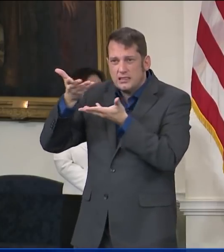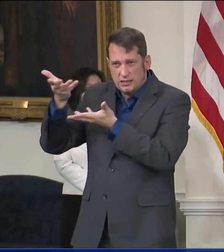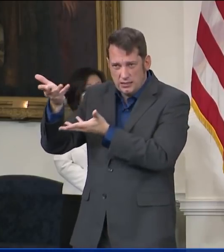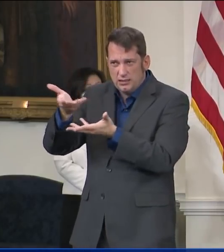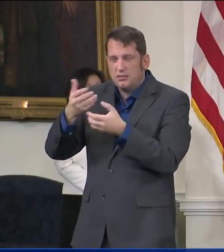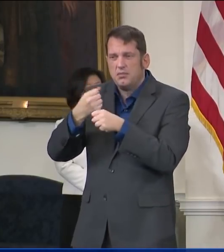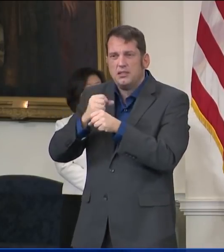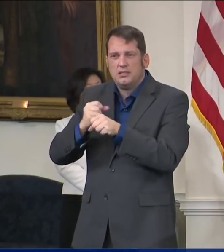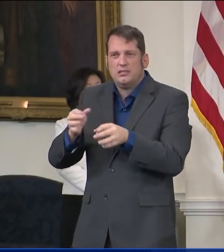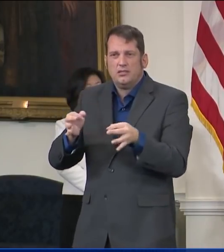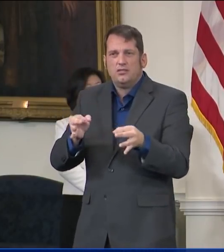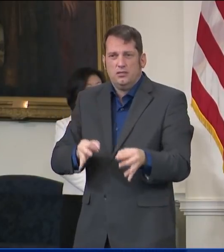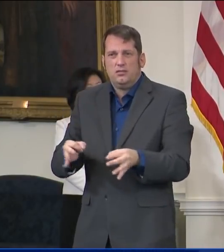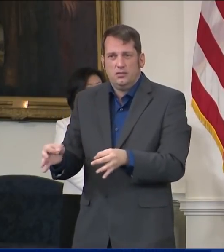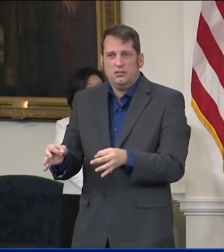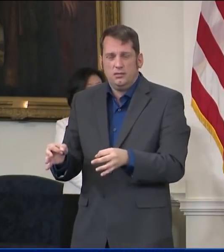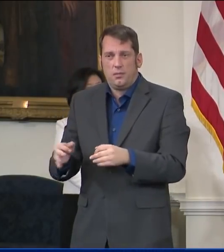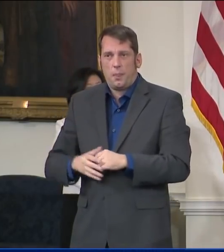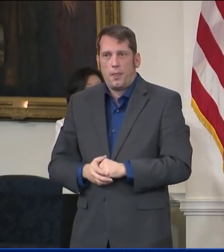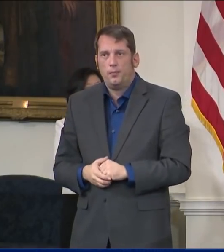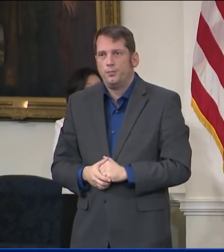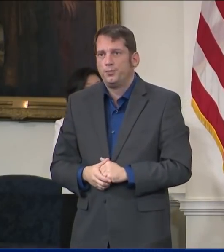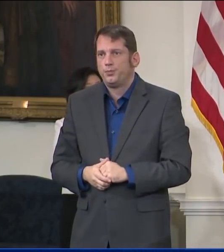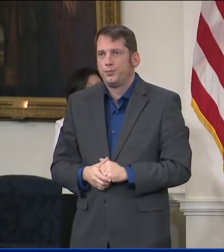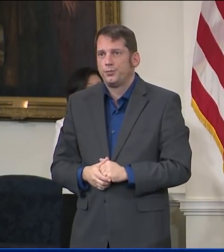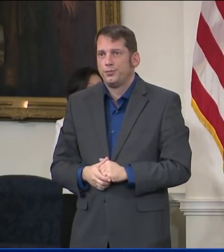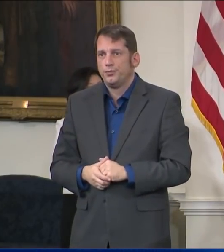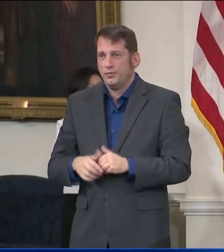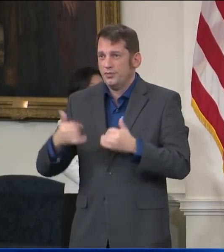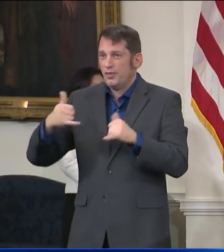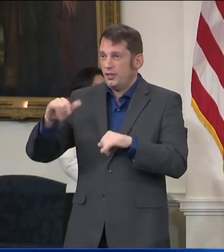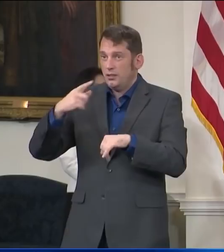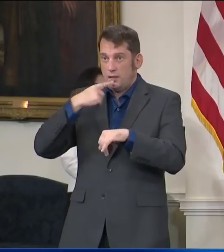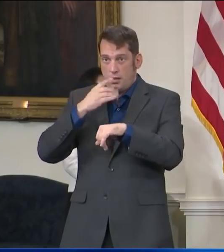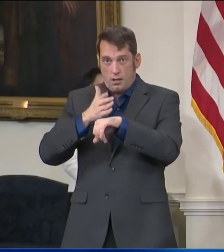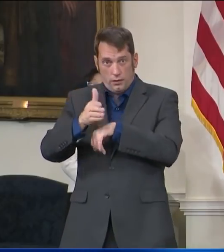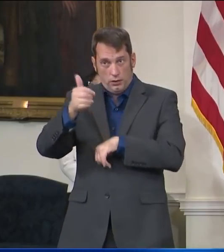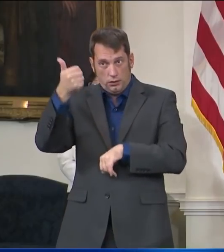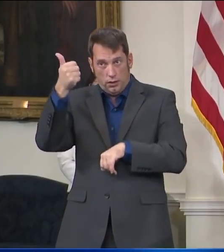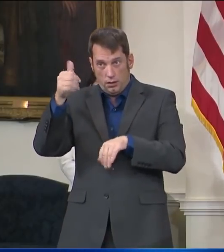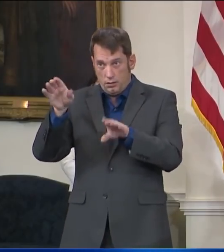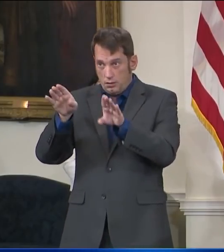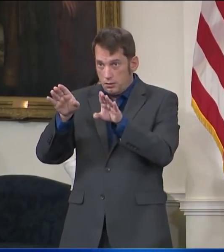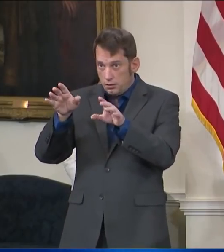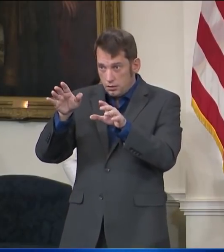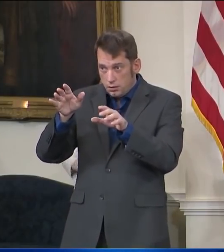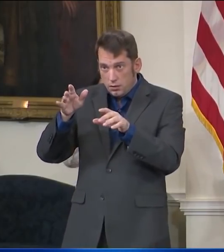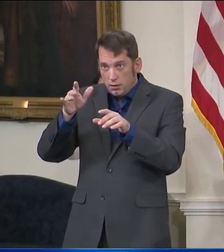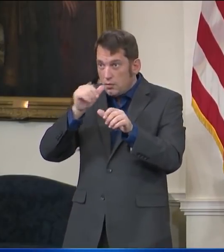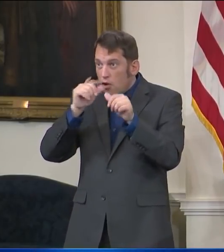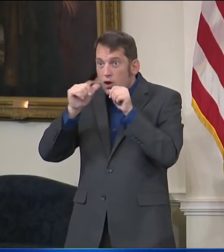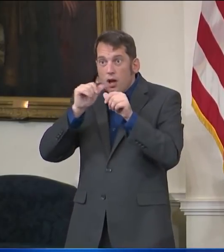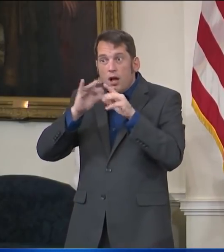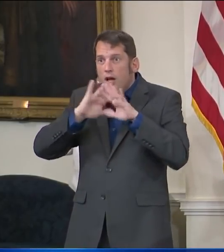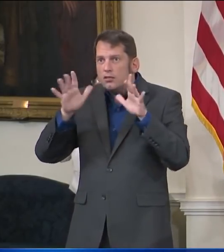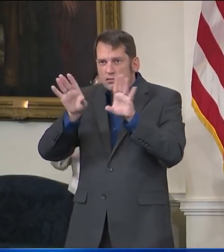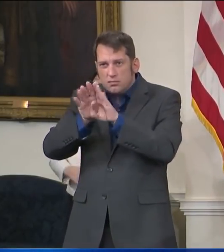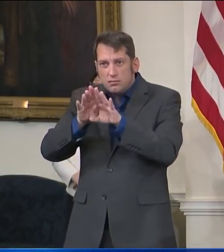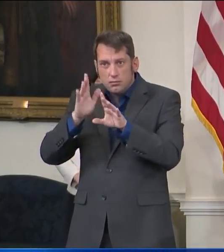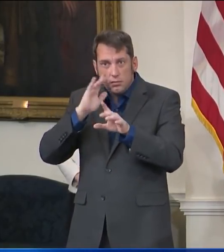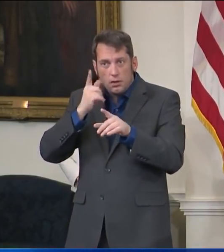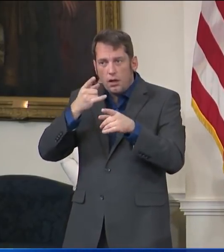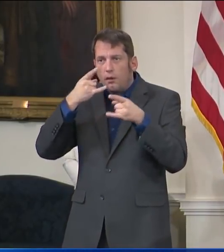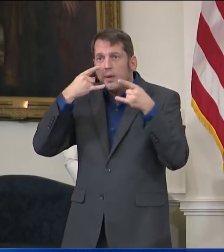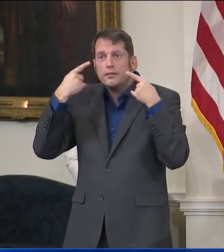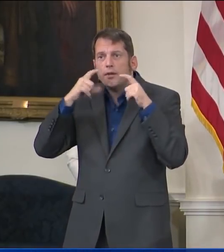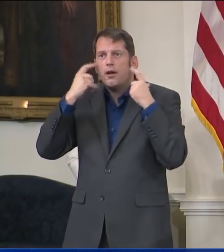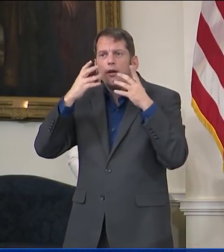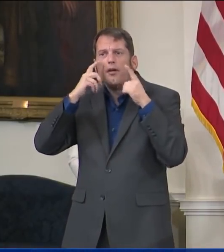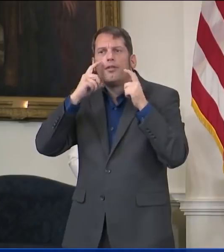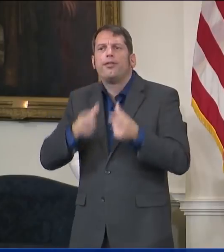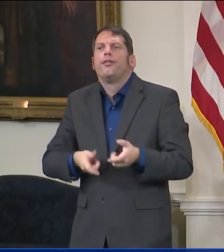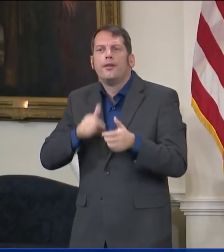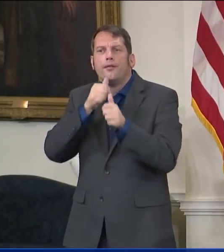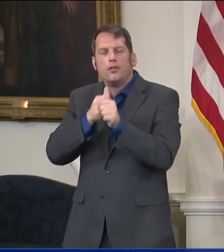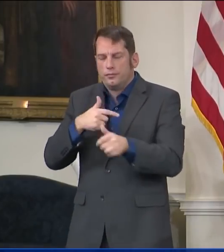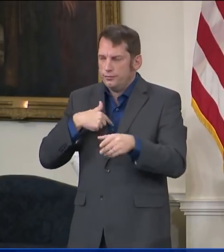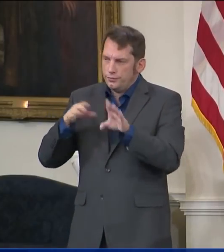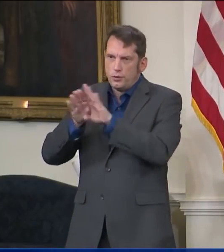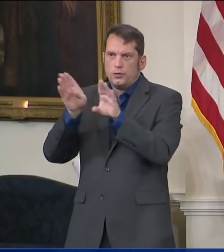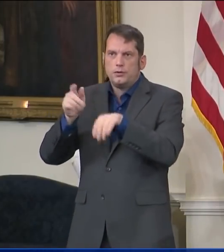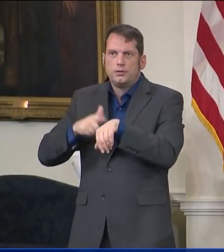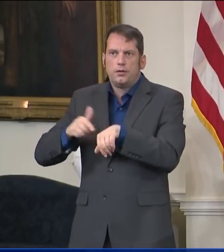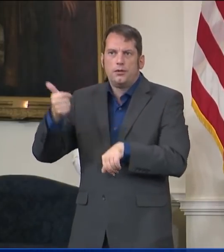FOLKS IN THE INDUSTRY THAT PEOPLE ARE JUST LESS LIKELY TO FOLLOW PUBLIC HEALTH ADVICE AFTER 10 O’CLOCK AFTER DRINKING FOR A LONG TIME IN A BAR.